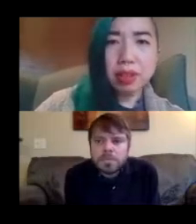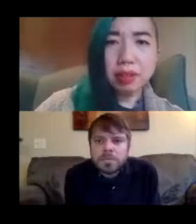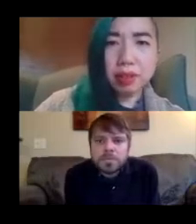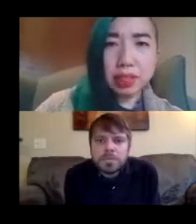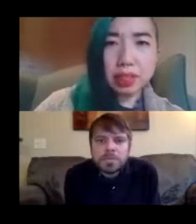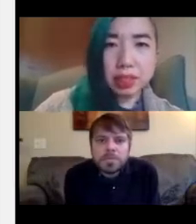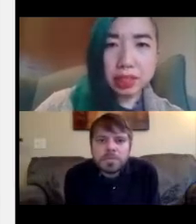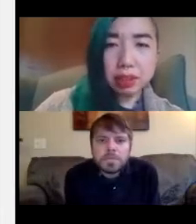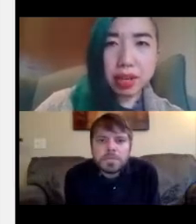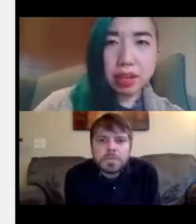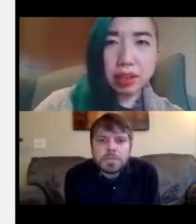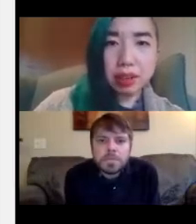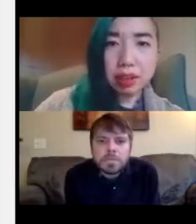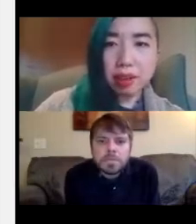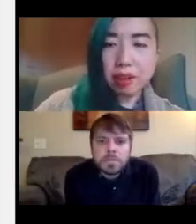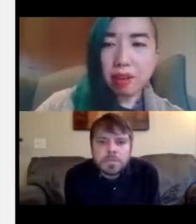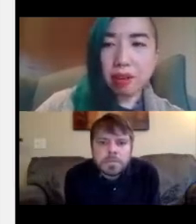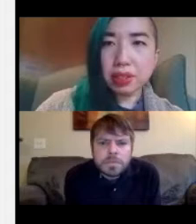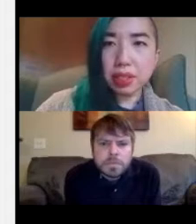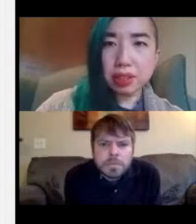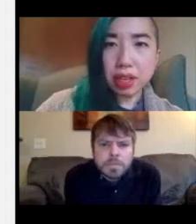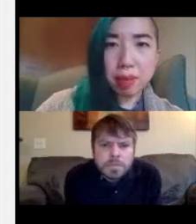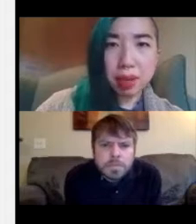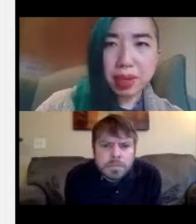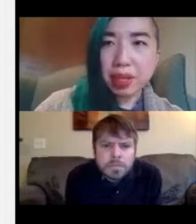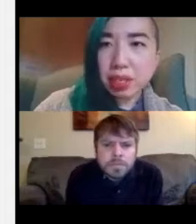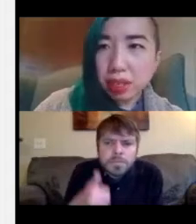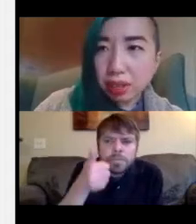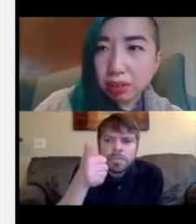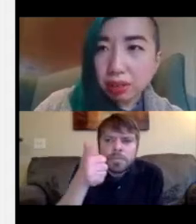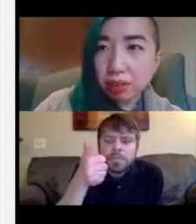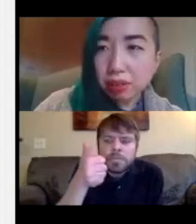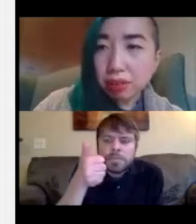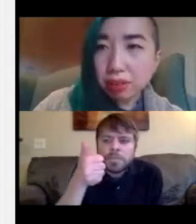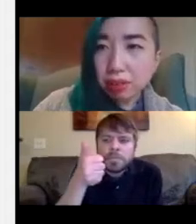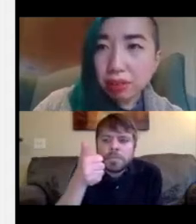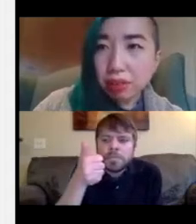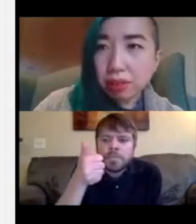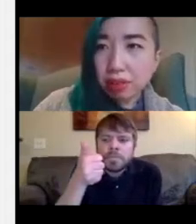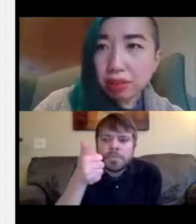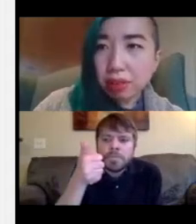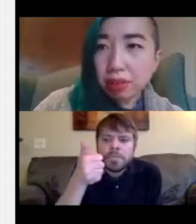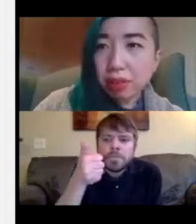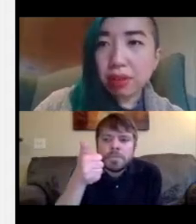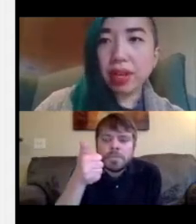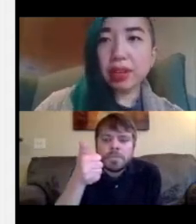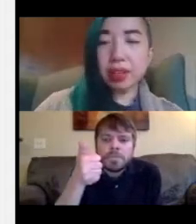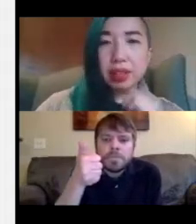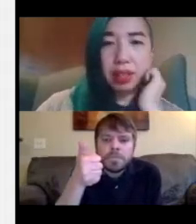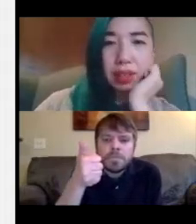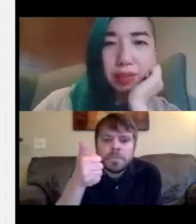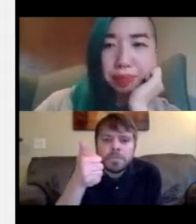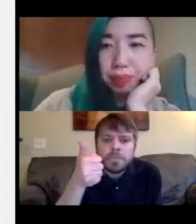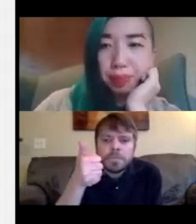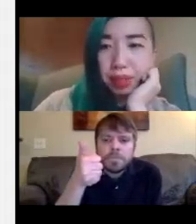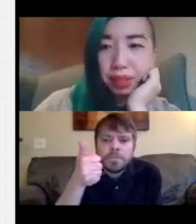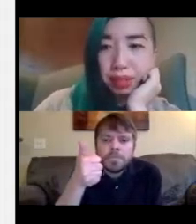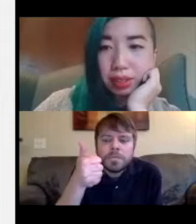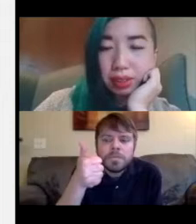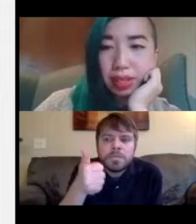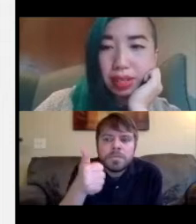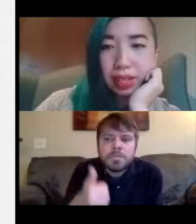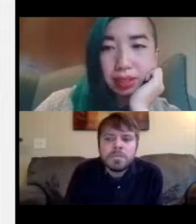everyone see this ok? Or can I make it bigger? Ok good. Thank you. Thank you.